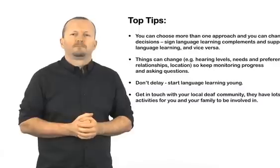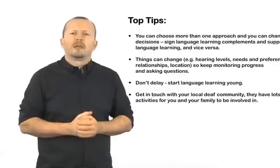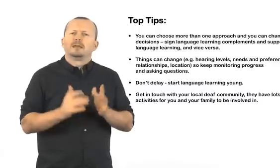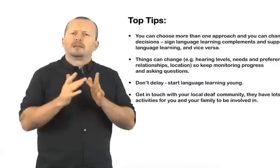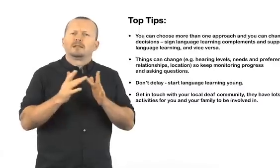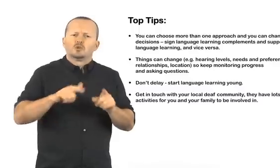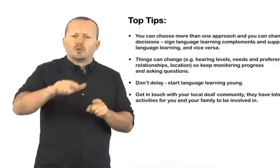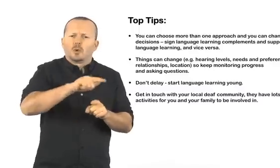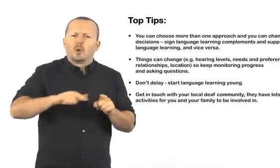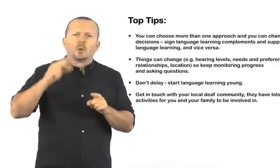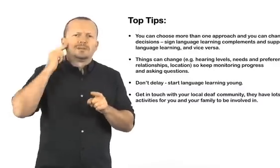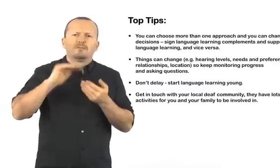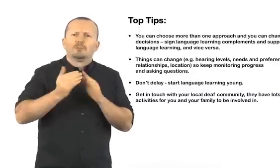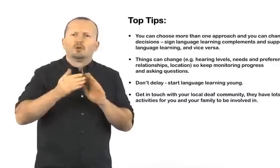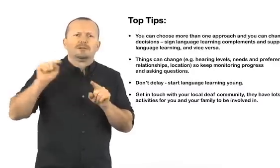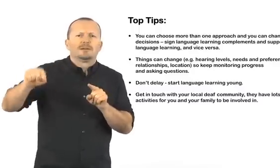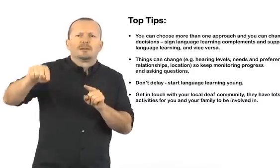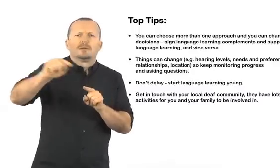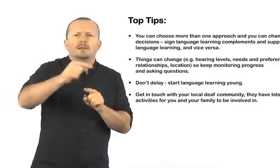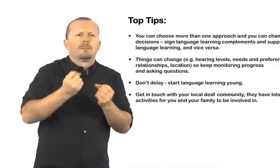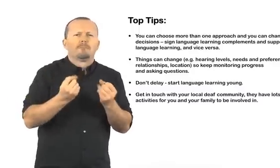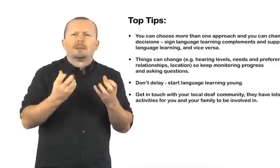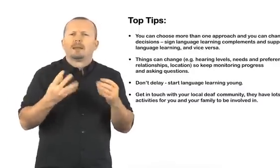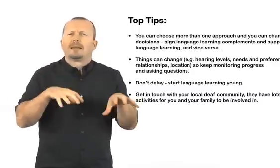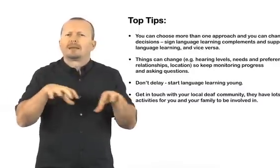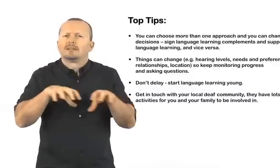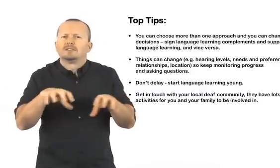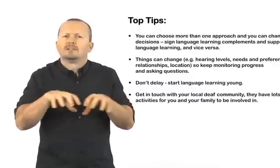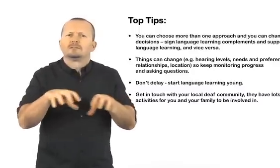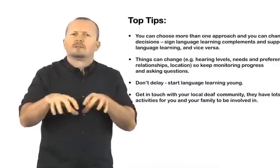Get in touch with your local Deaf community, they have lots of activities